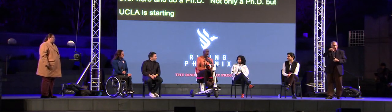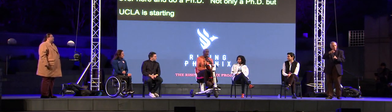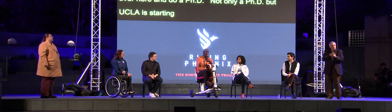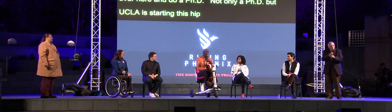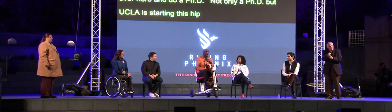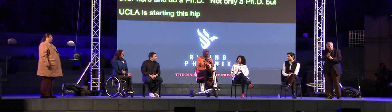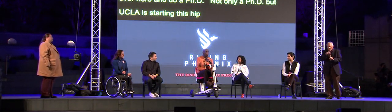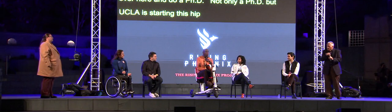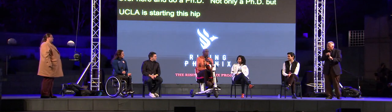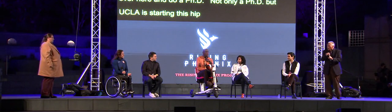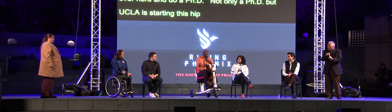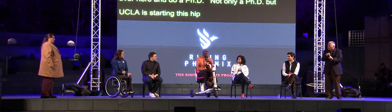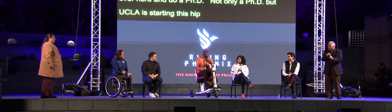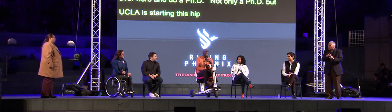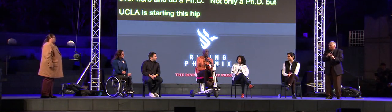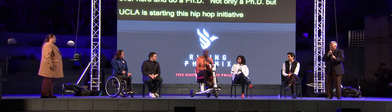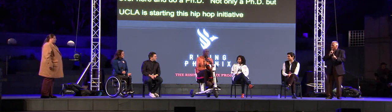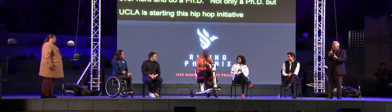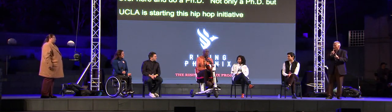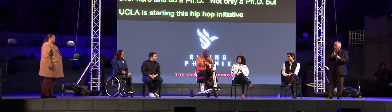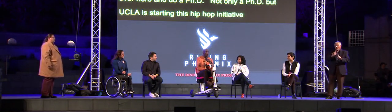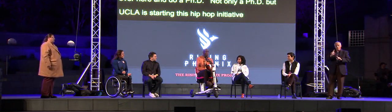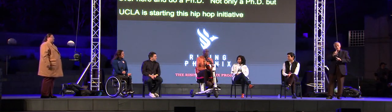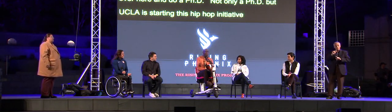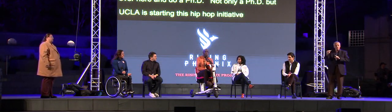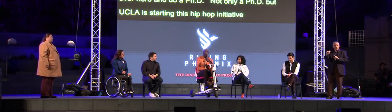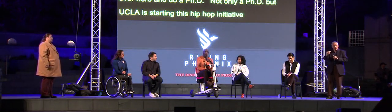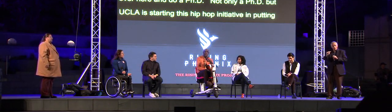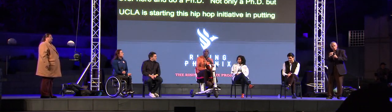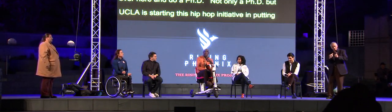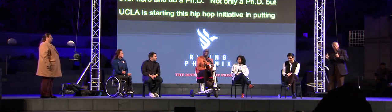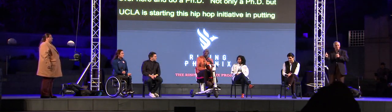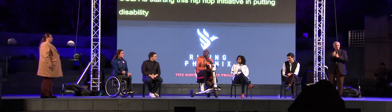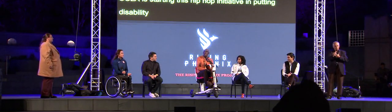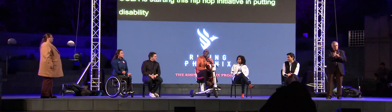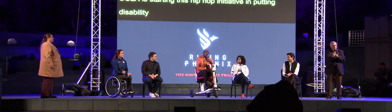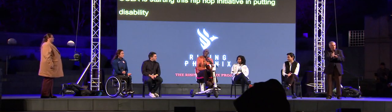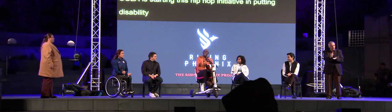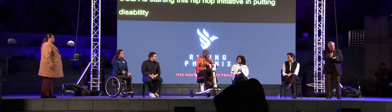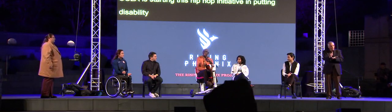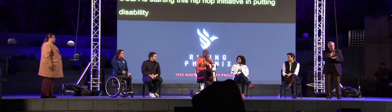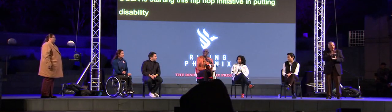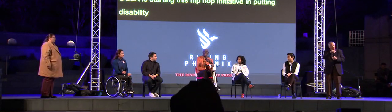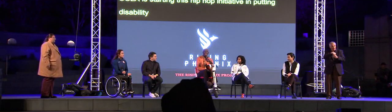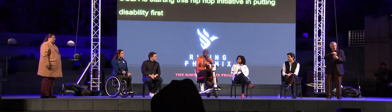and putting disability forward in that initiative.